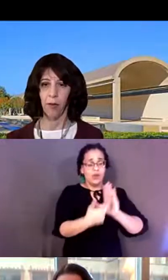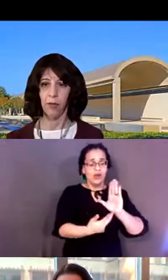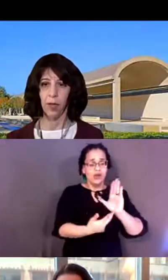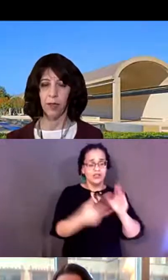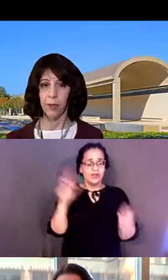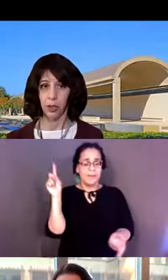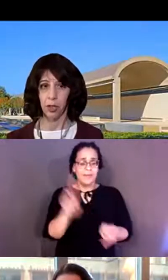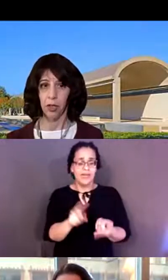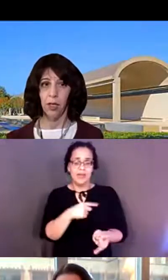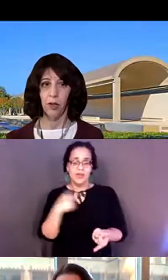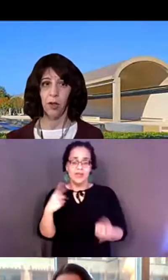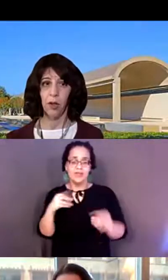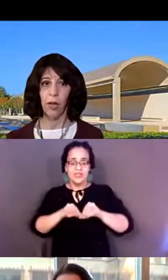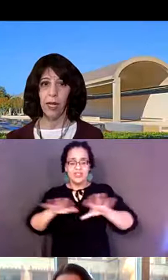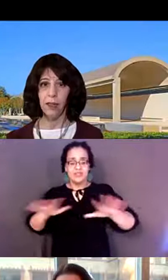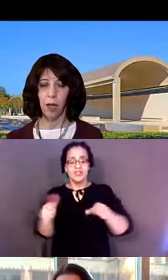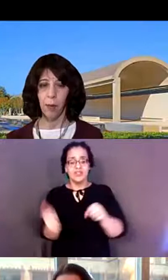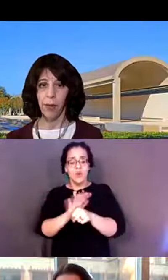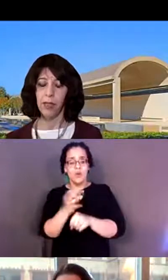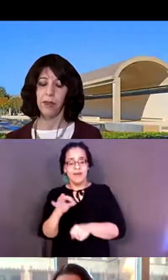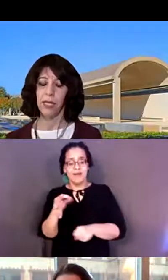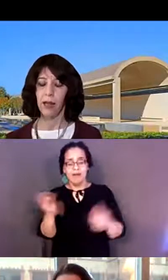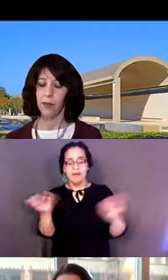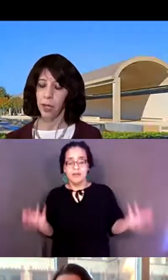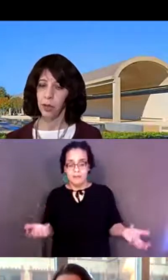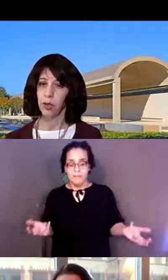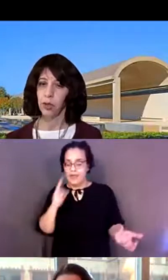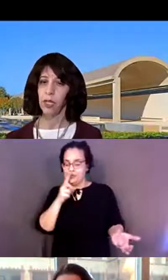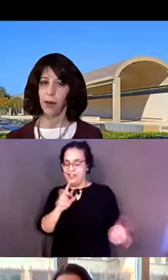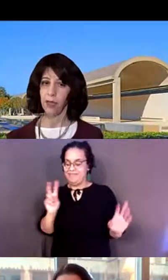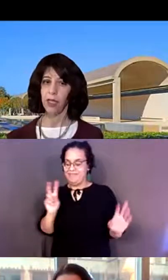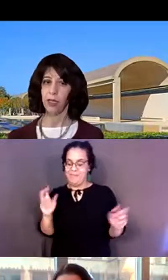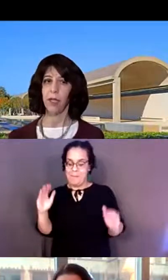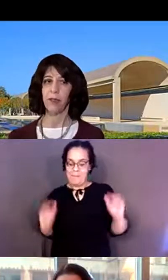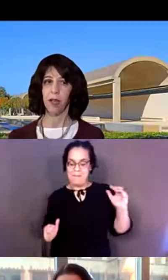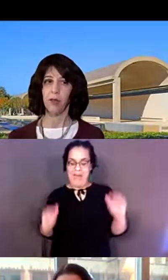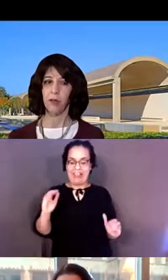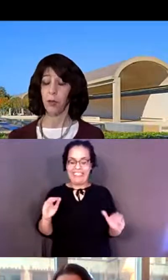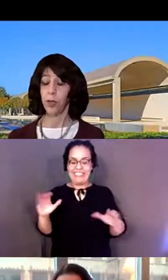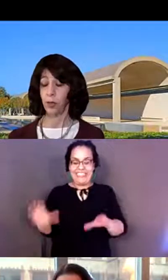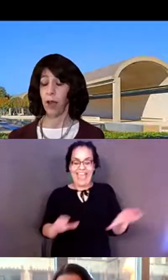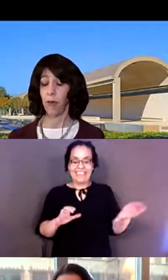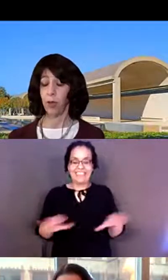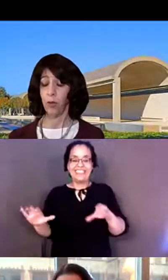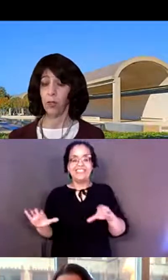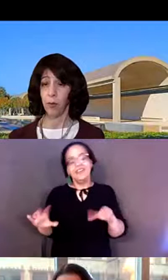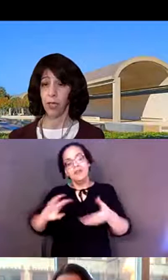transmission so it's a balancing act to make sure that everything is being done